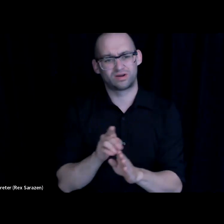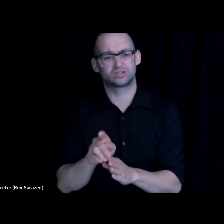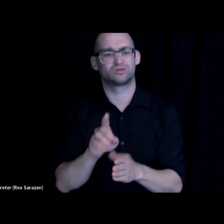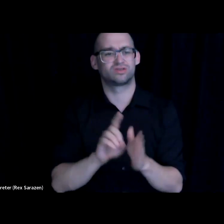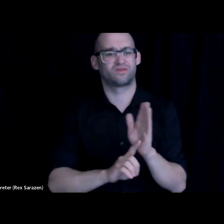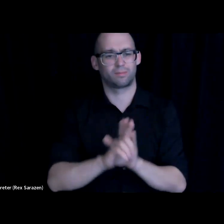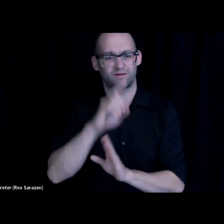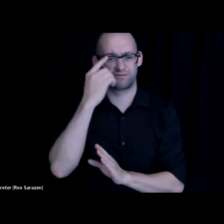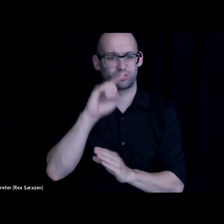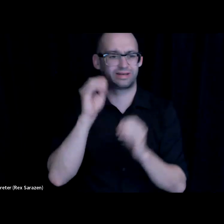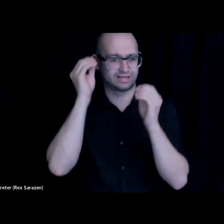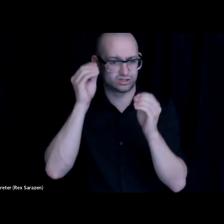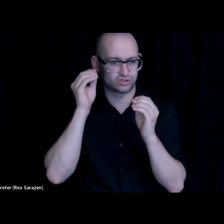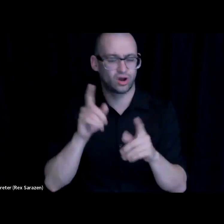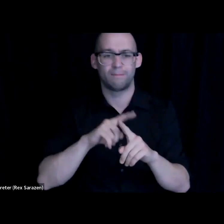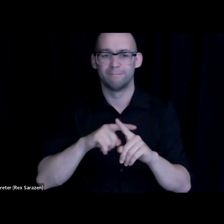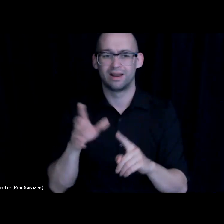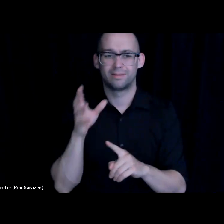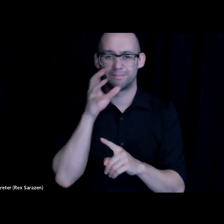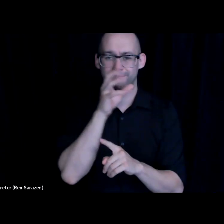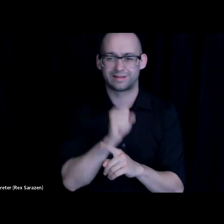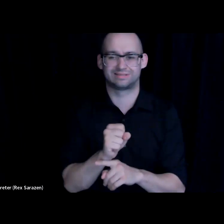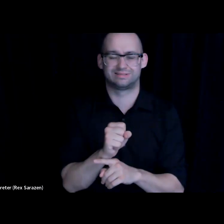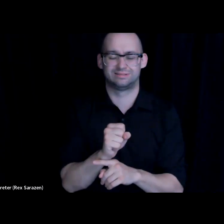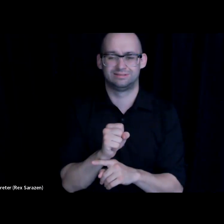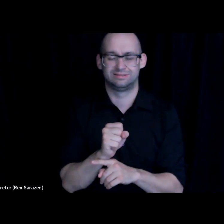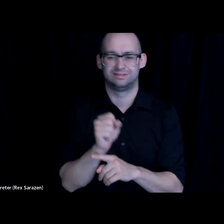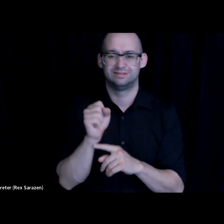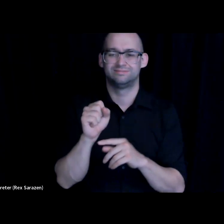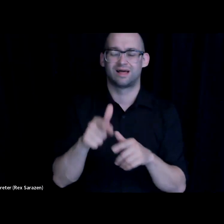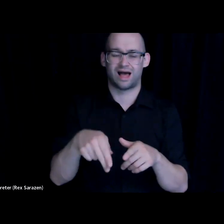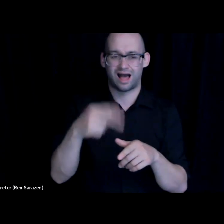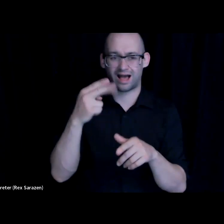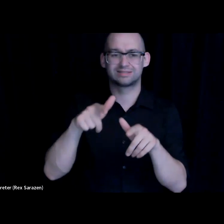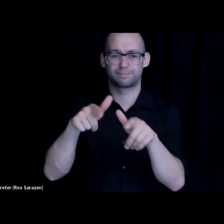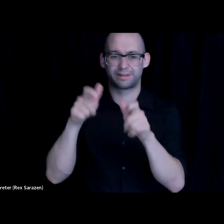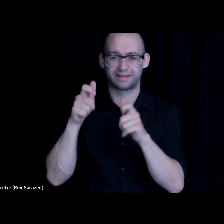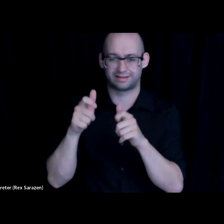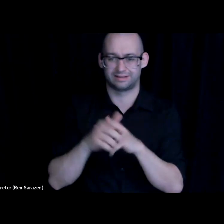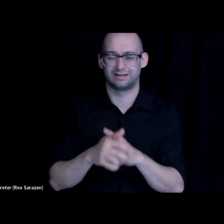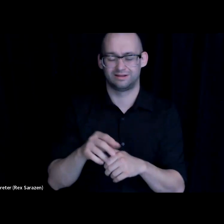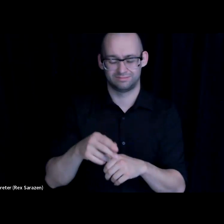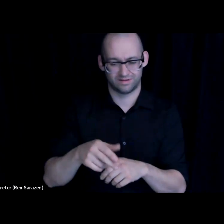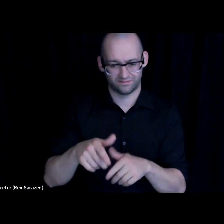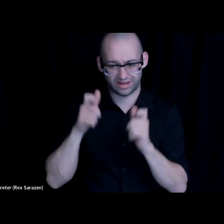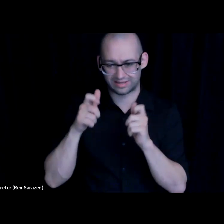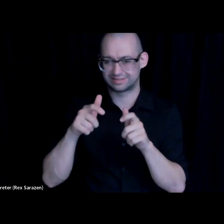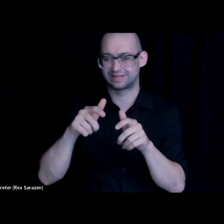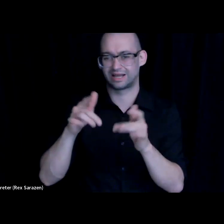but we missed that part where we got the broadband access at home. So in the midst of the pandemic